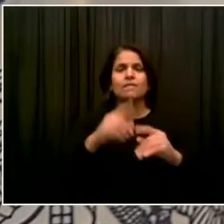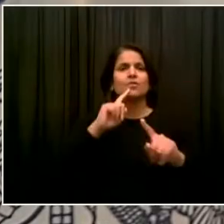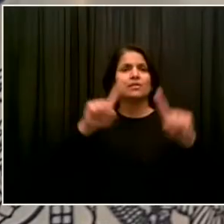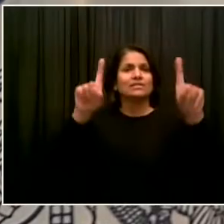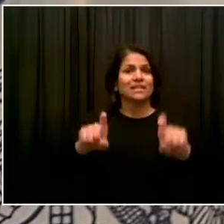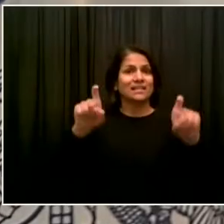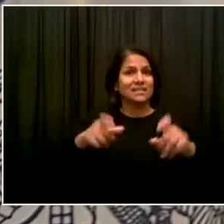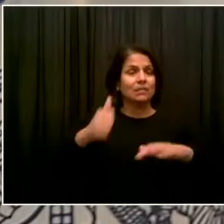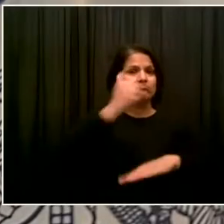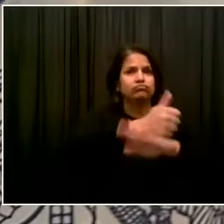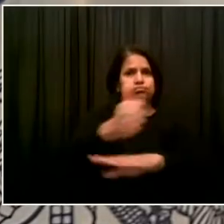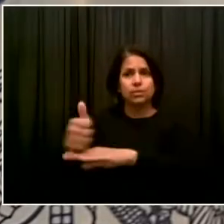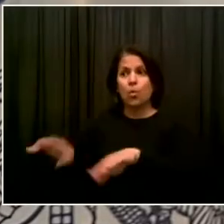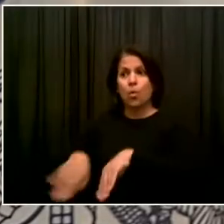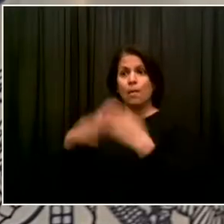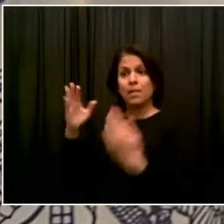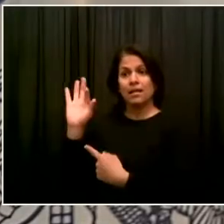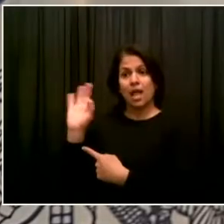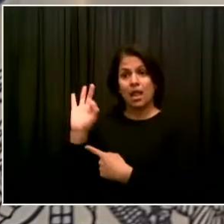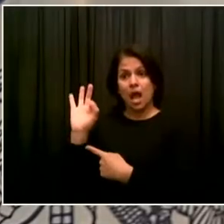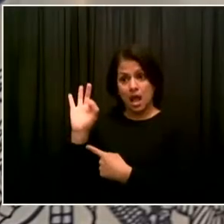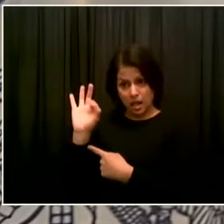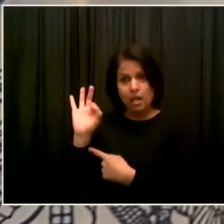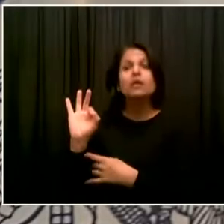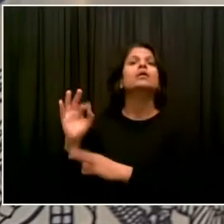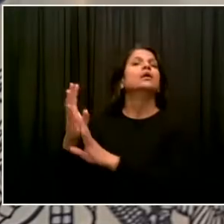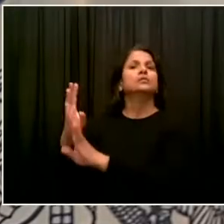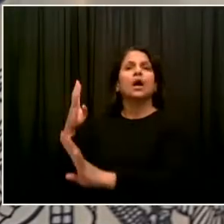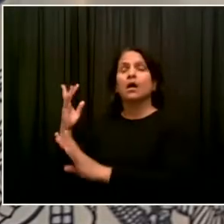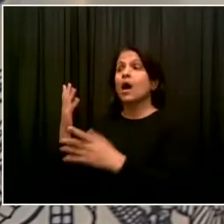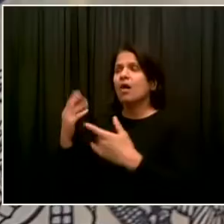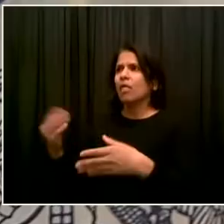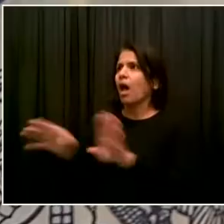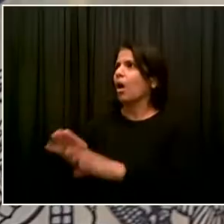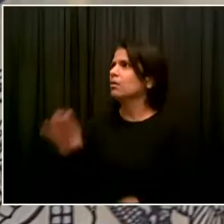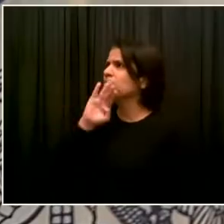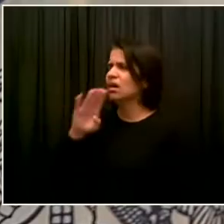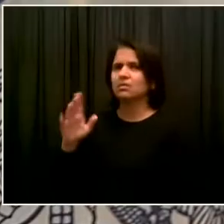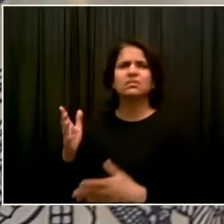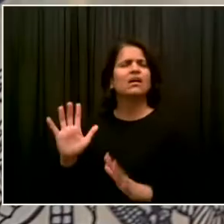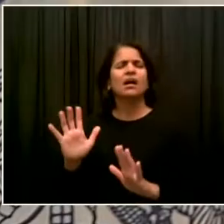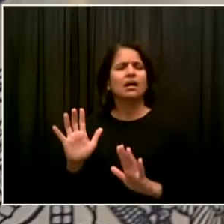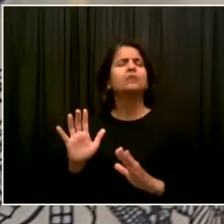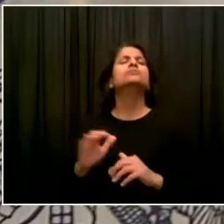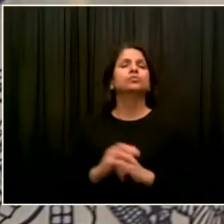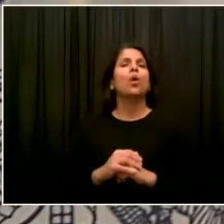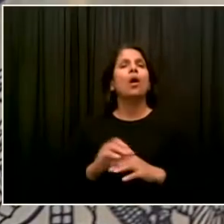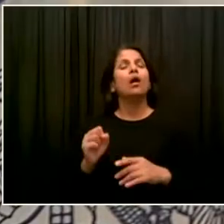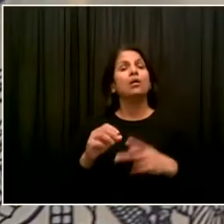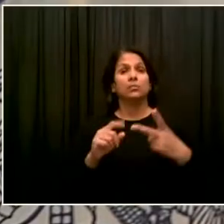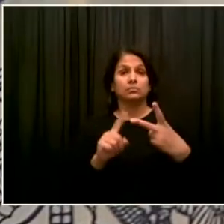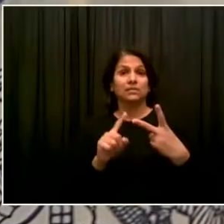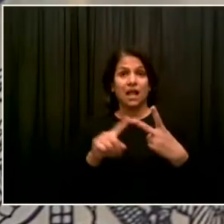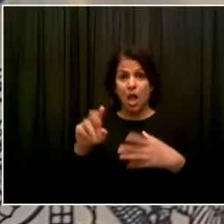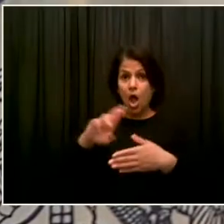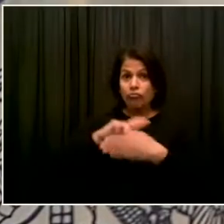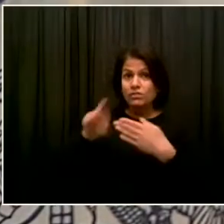MA TT AER TLO. HOW DO WE MAKE SURE THINGS ARE FUNCTIONING WELL AND THE PUBLIC KNOWS IF THEY